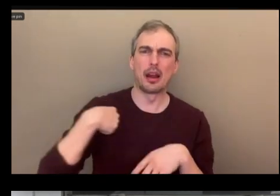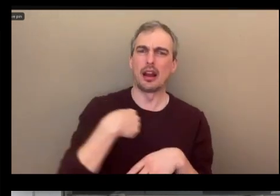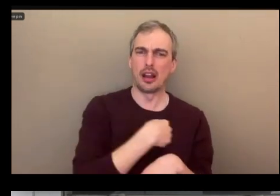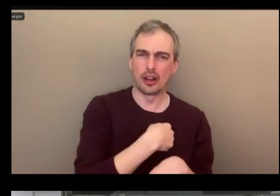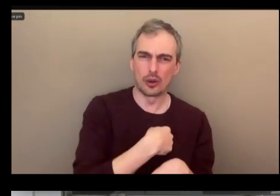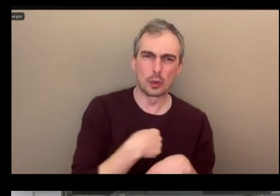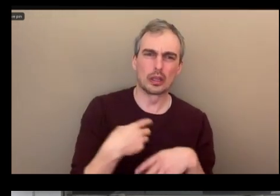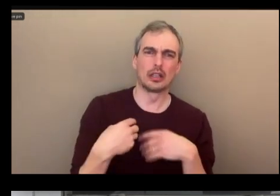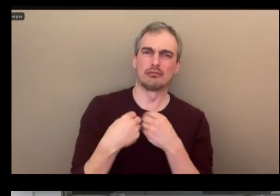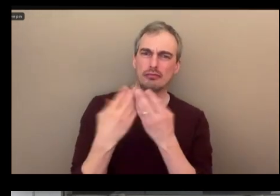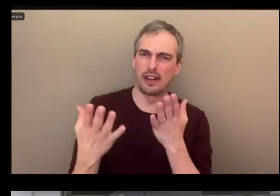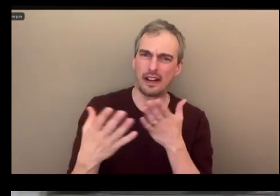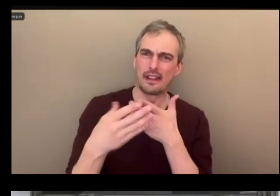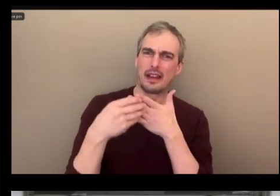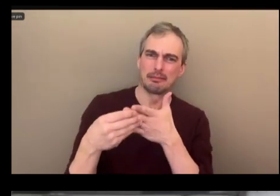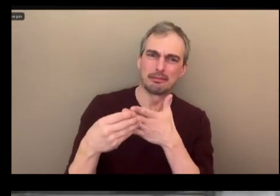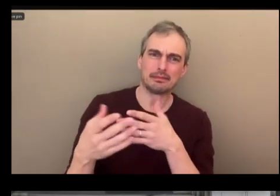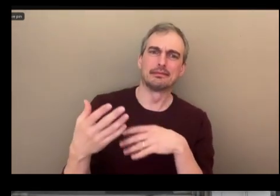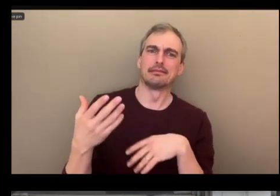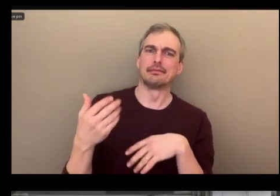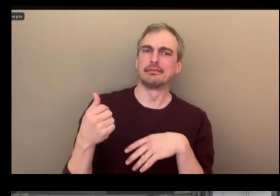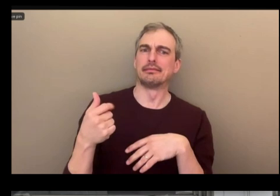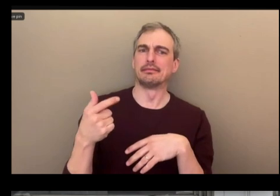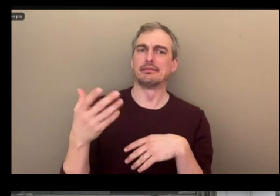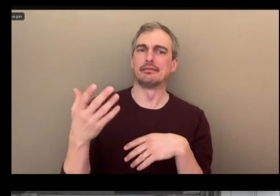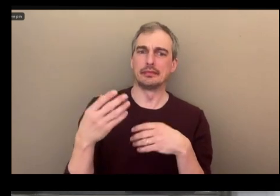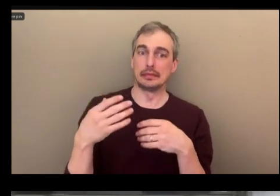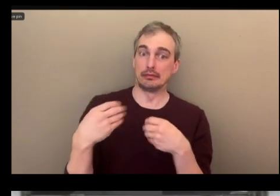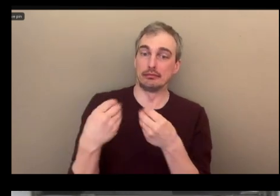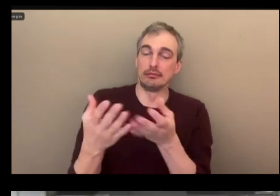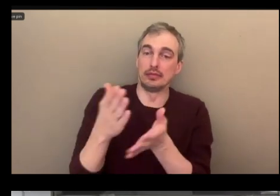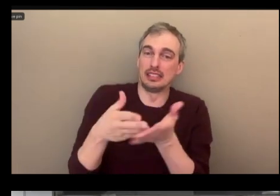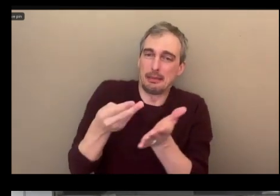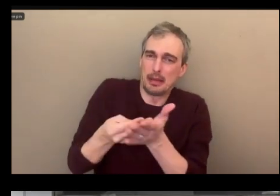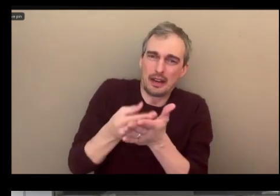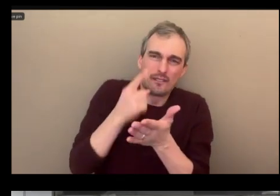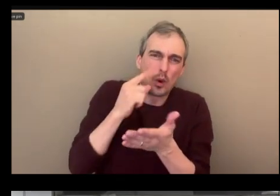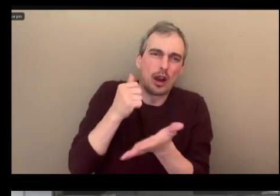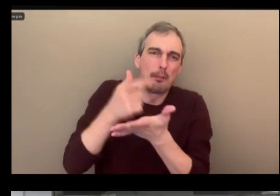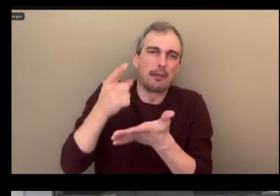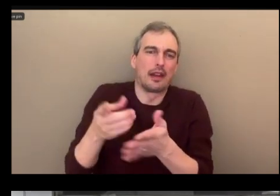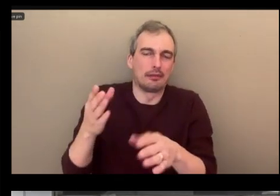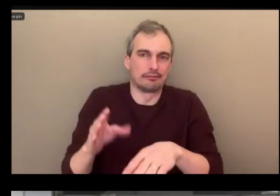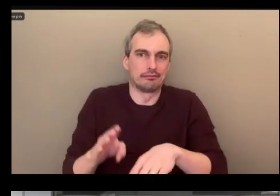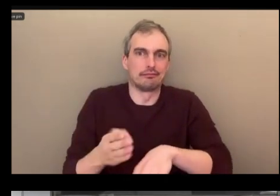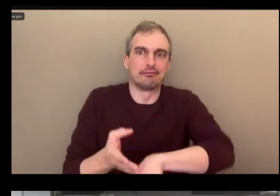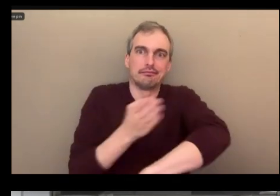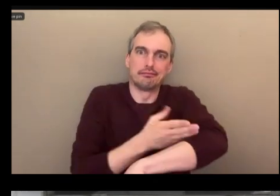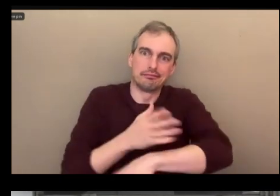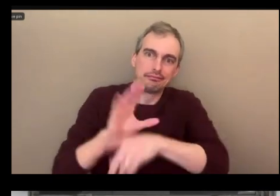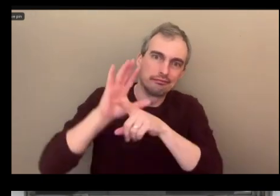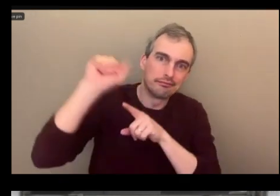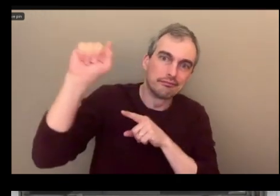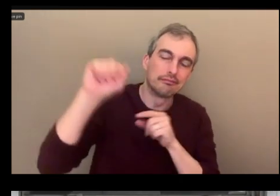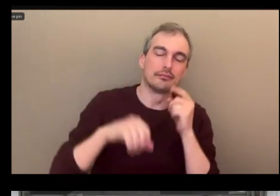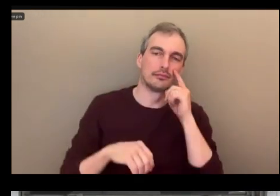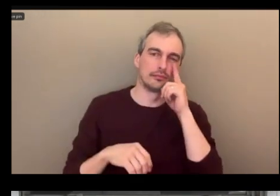We also have a lot of work with Getty images. So if you've heard of the Disability Collection, Verizon was